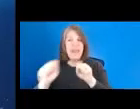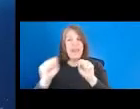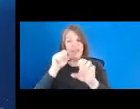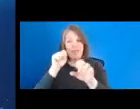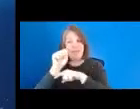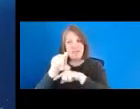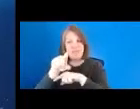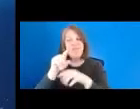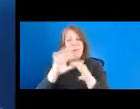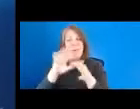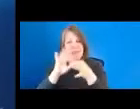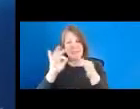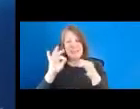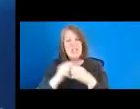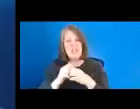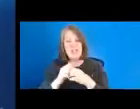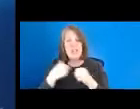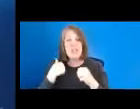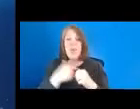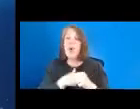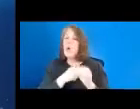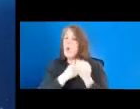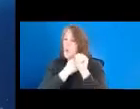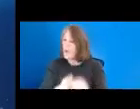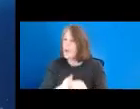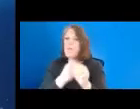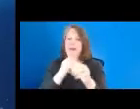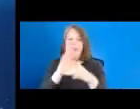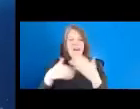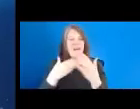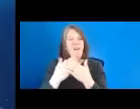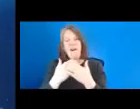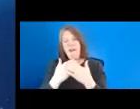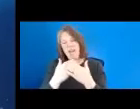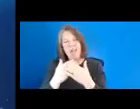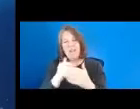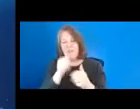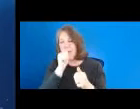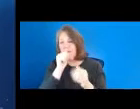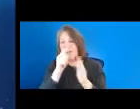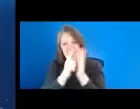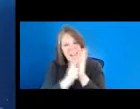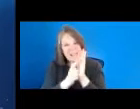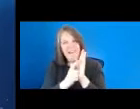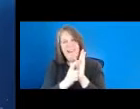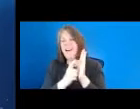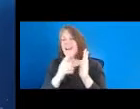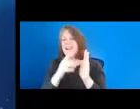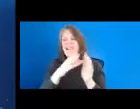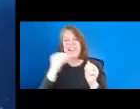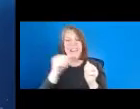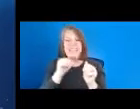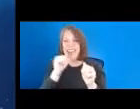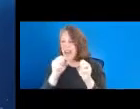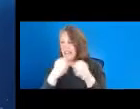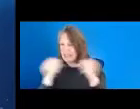16:23:21 We obey all of the privacy laws and the GD PR regulations of not exposing your